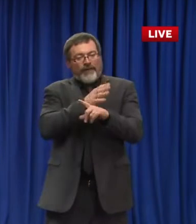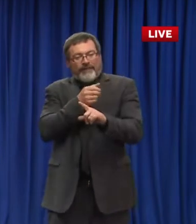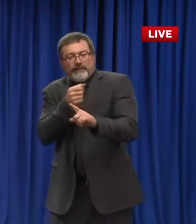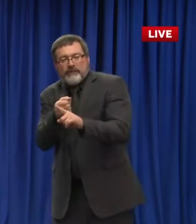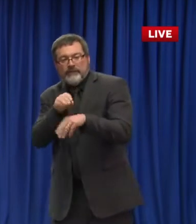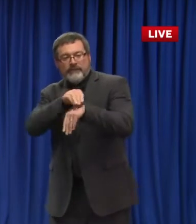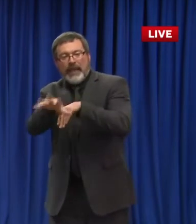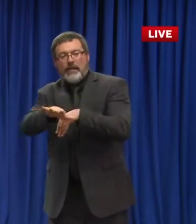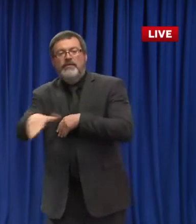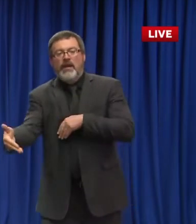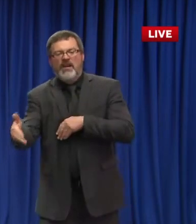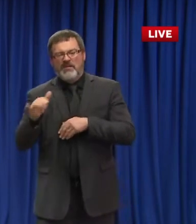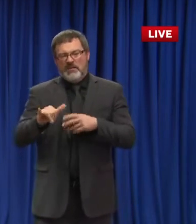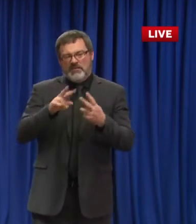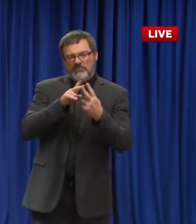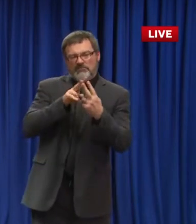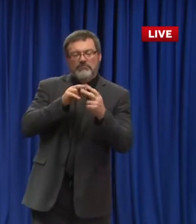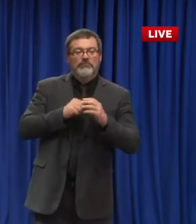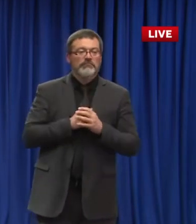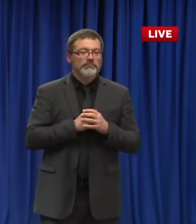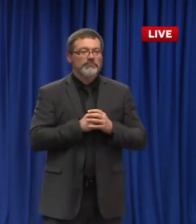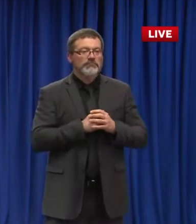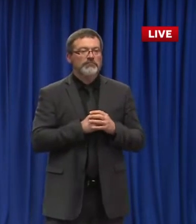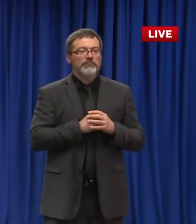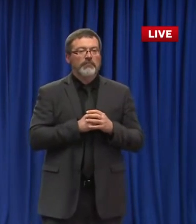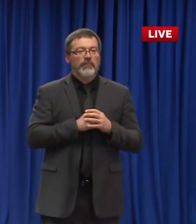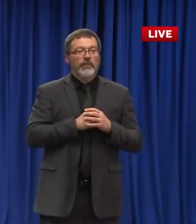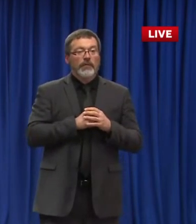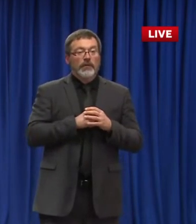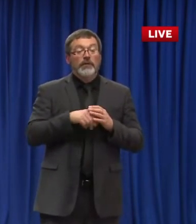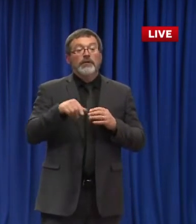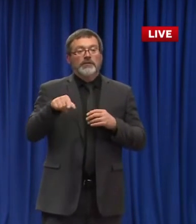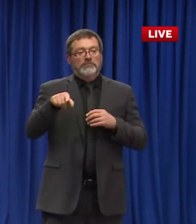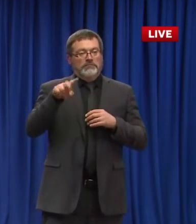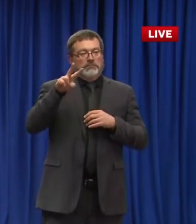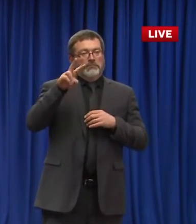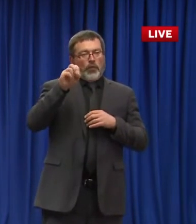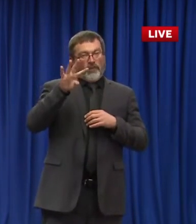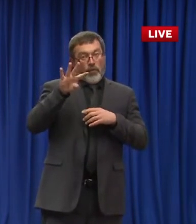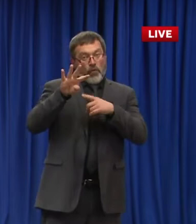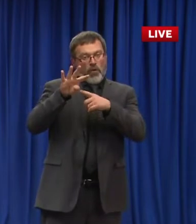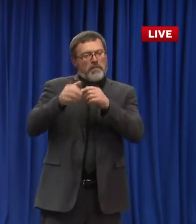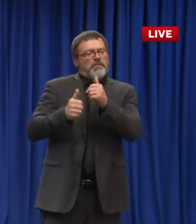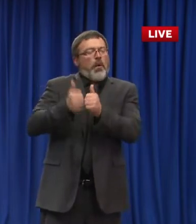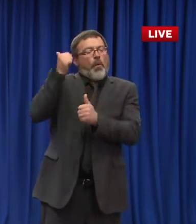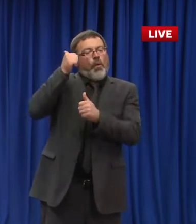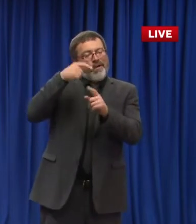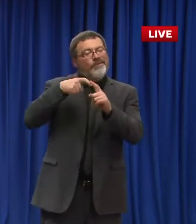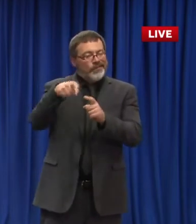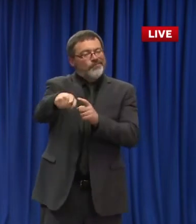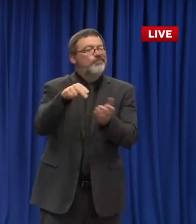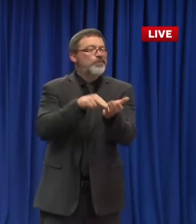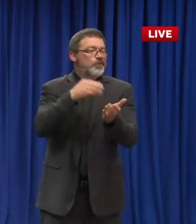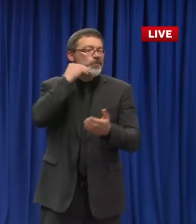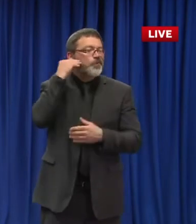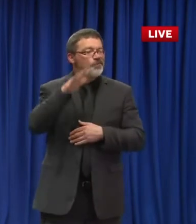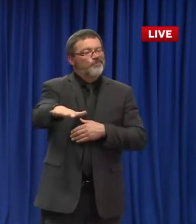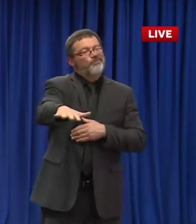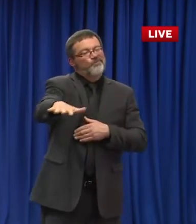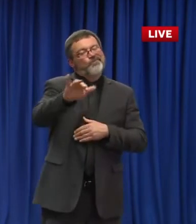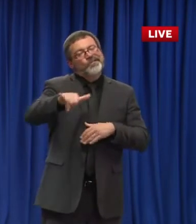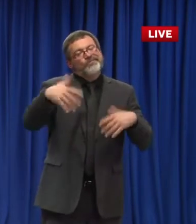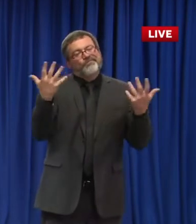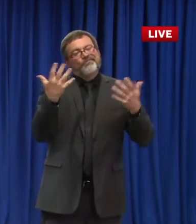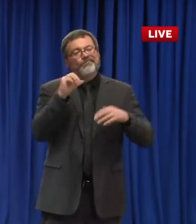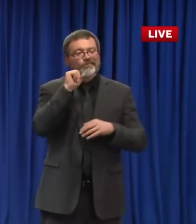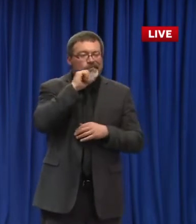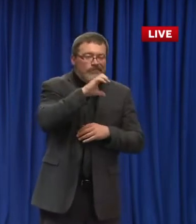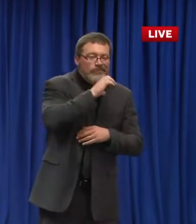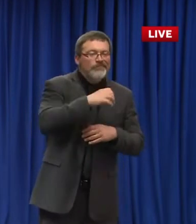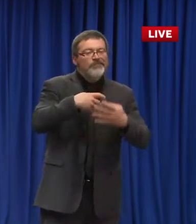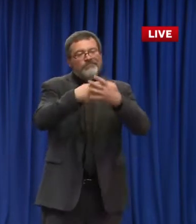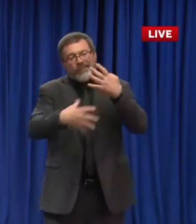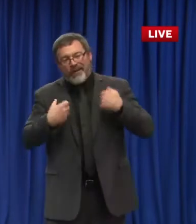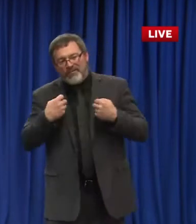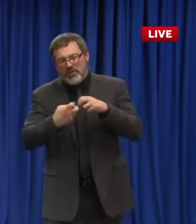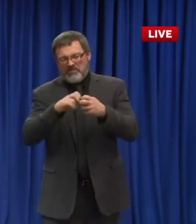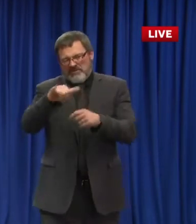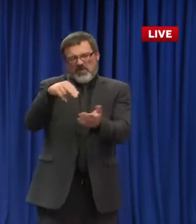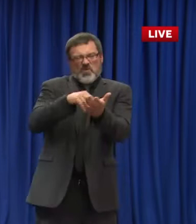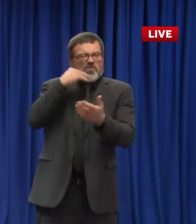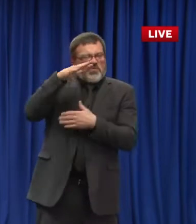VISUALS WERE ANNOUNCING TODAY ON OUR HAPPENED RESIDENTS OF LONG-TERM CARE FACILITIES WHICH AGAIN I THINK HIGHLIGHTS THE BURDEN THAT COVID-19 IS PLACING ON OUR MORE VULNERABLE